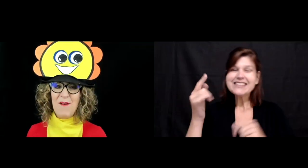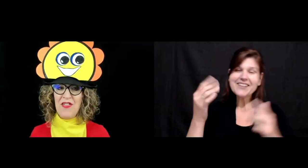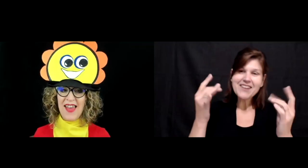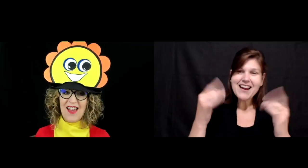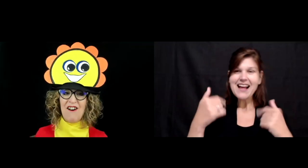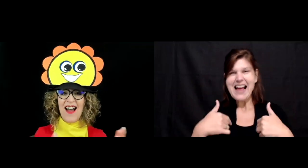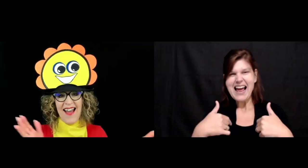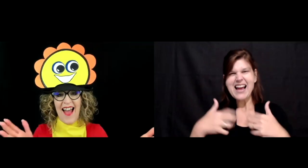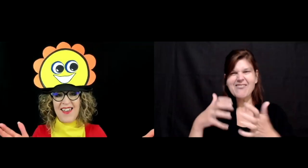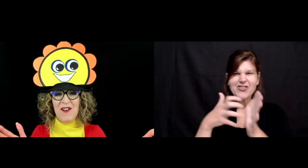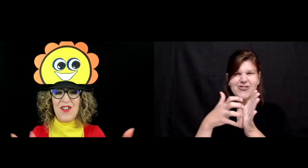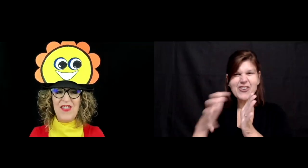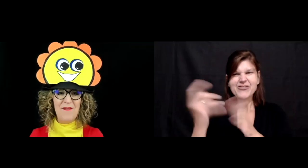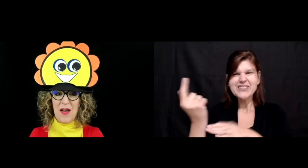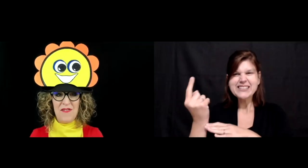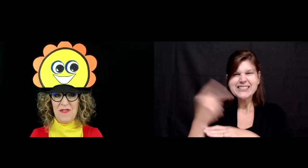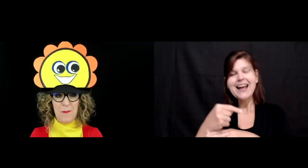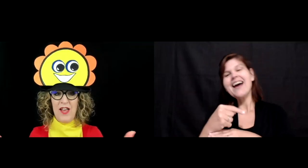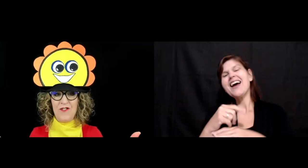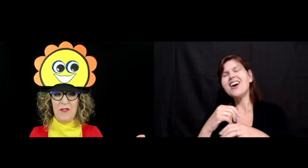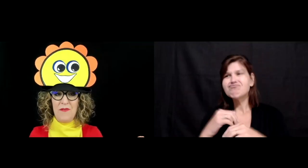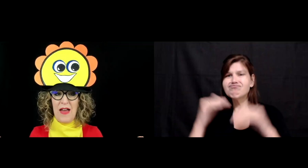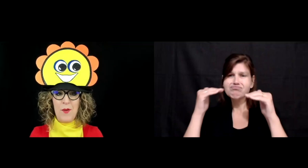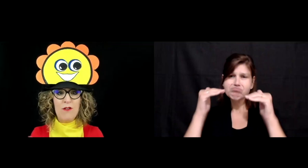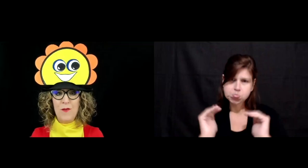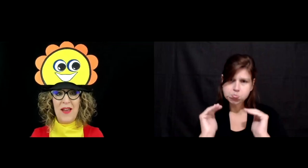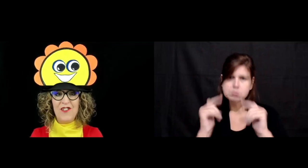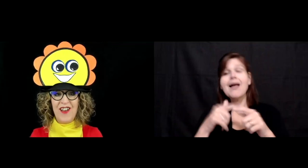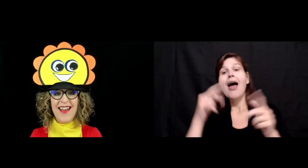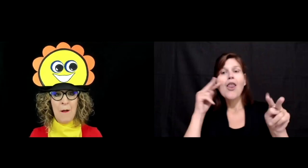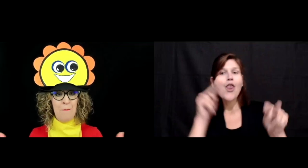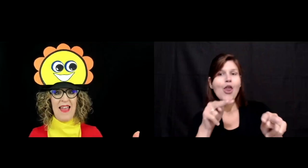where I think, "Oh," I go and look at the pic, that beautiful picture.